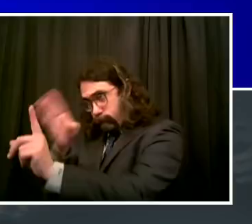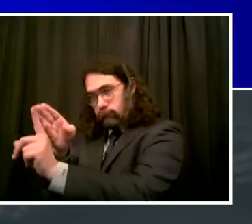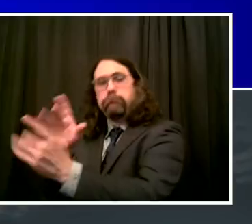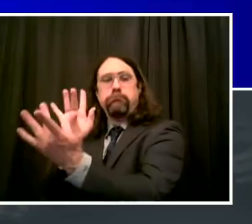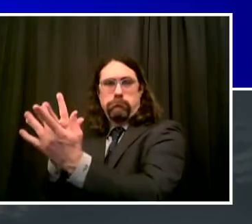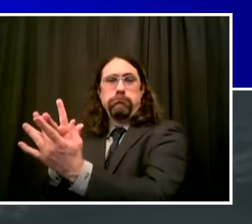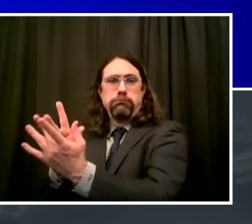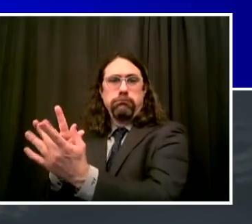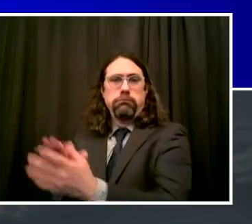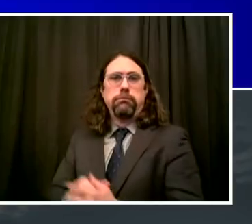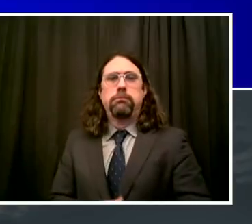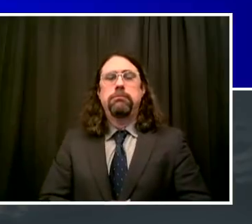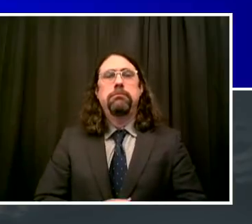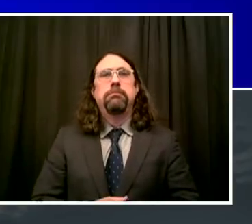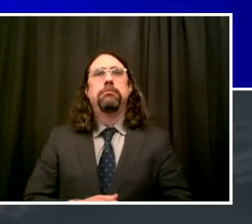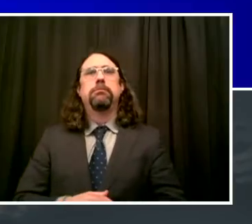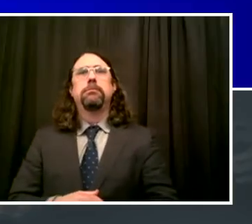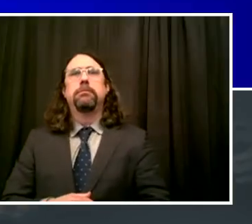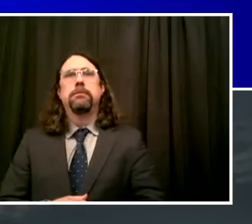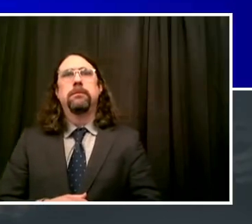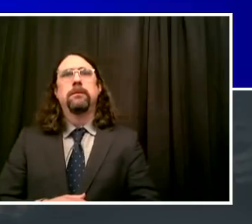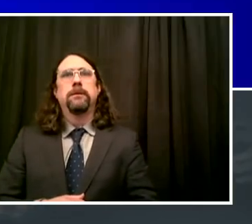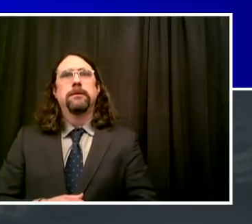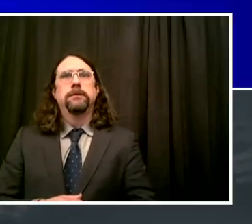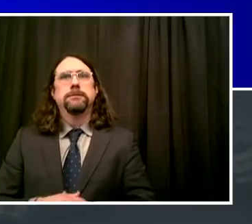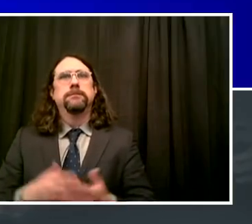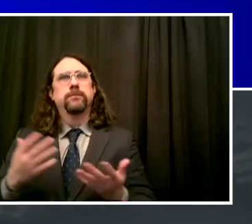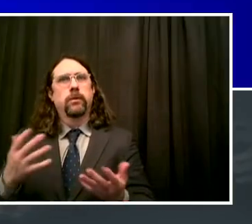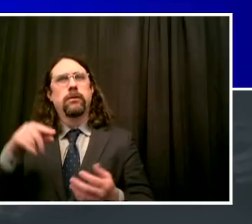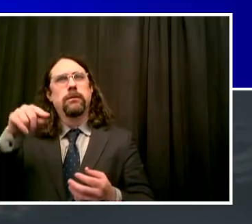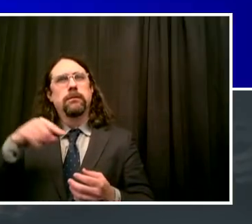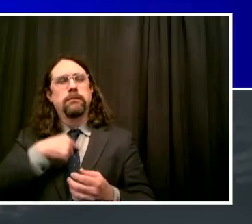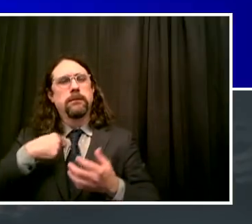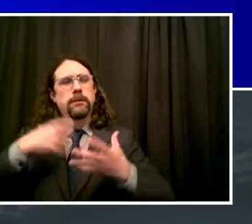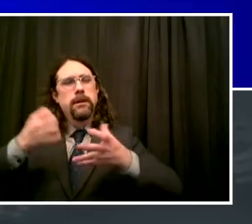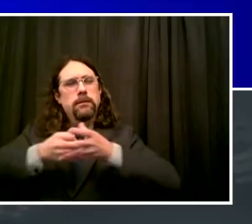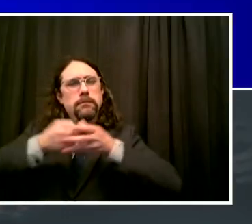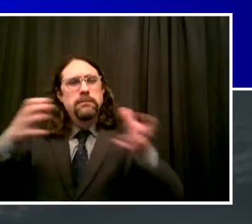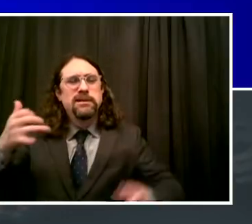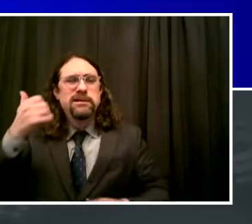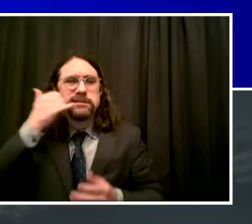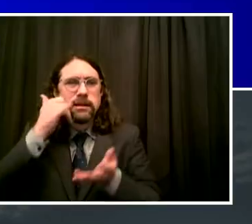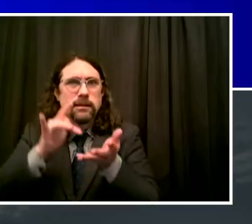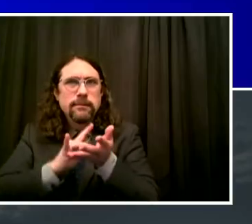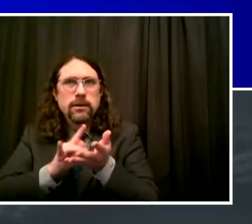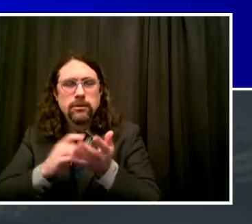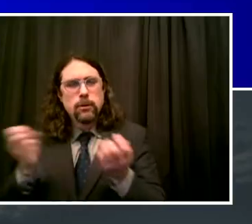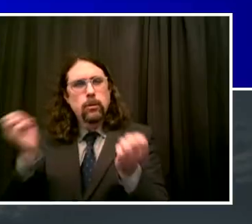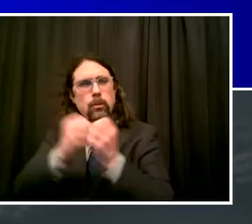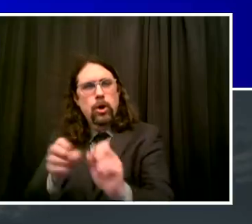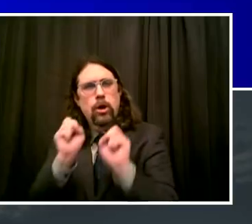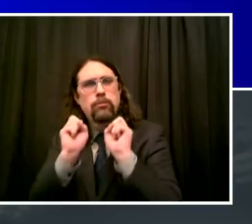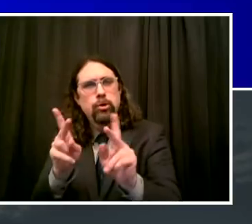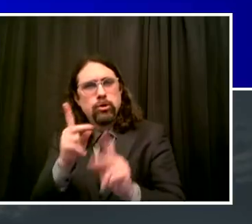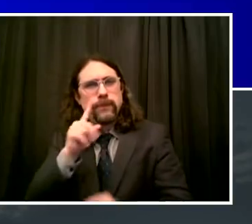THAT. REACHING OUT TO THE PATIENTS TO CHECK ON THEM. RPOACTIVLYE COUNMMICATING.